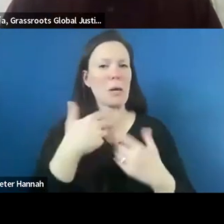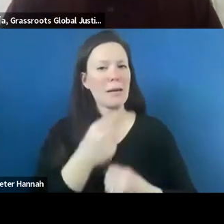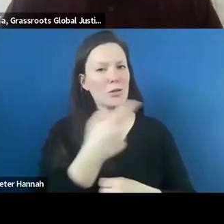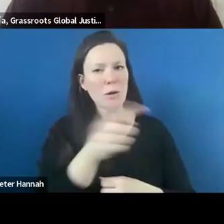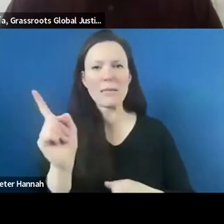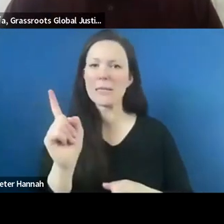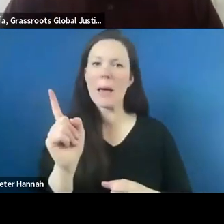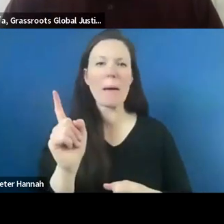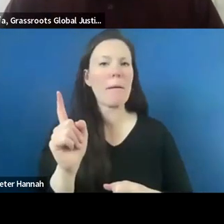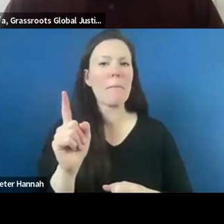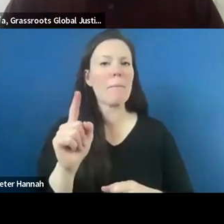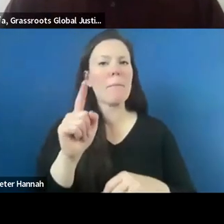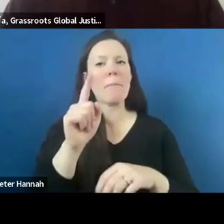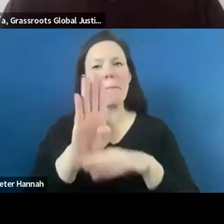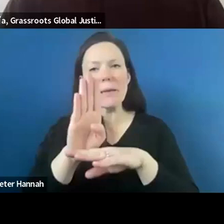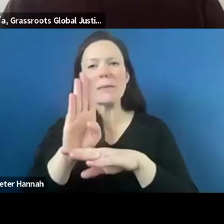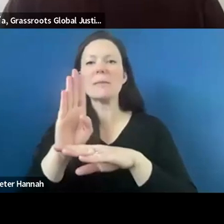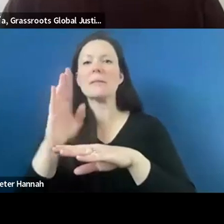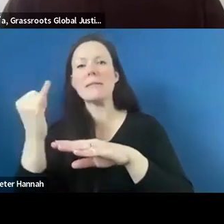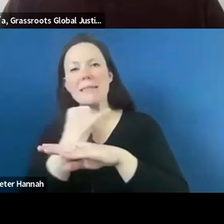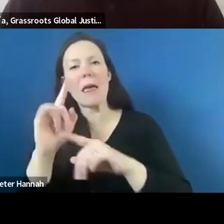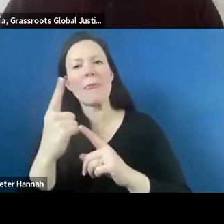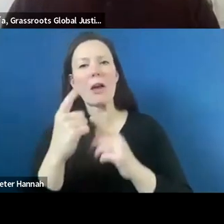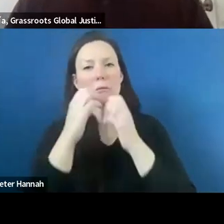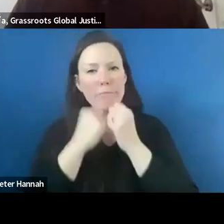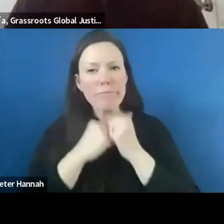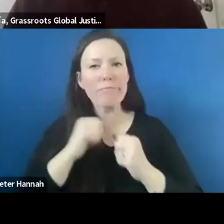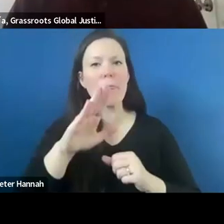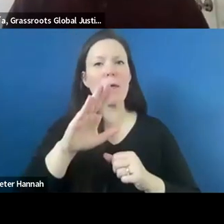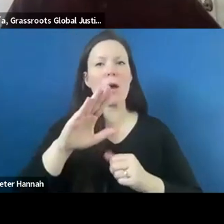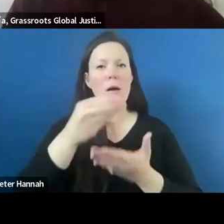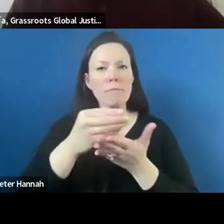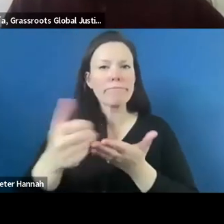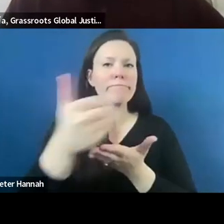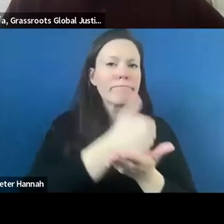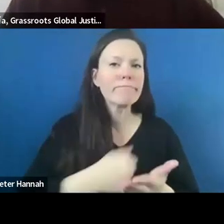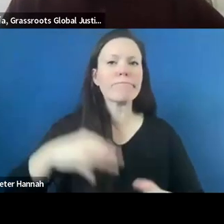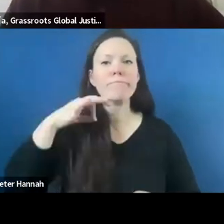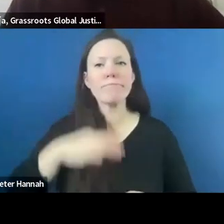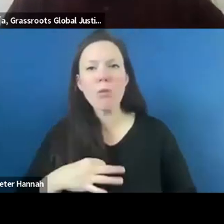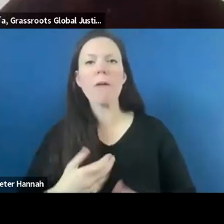And the way in which it does that is through the gross exploitation of workers and the destruction of communities.